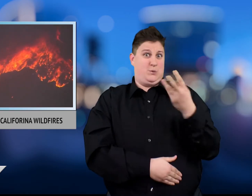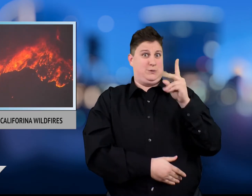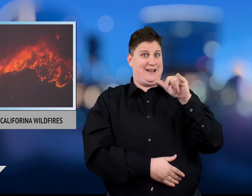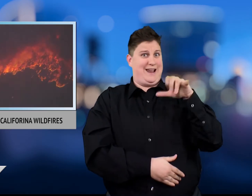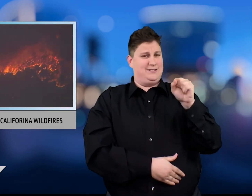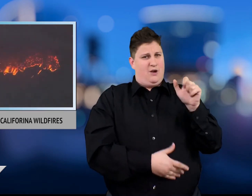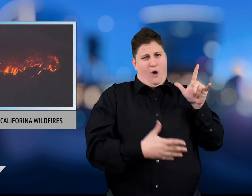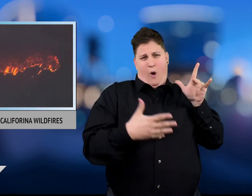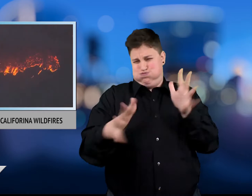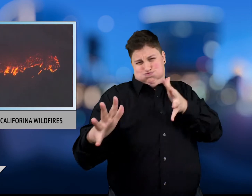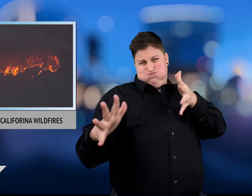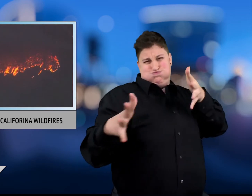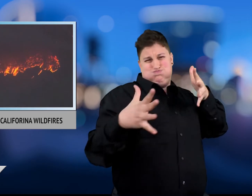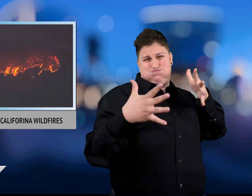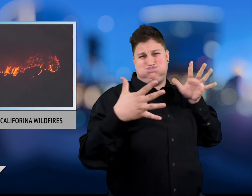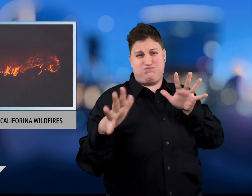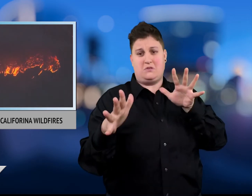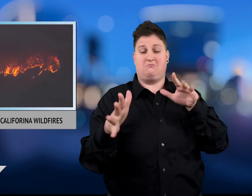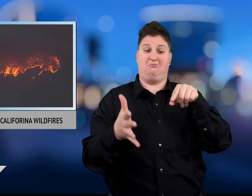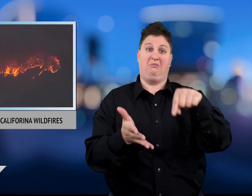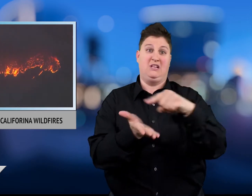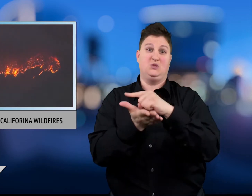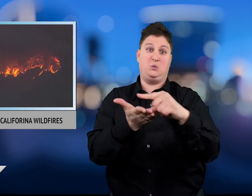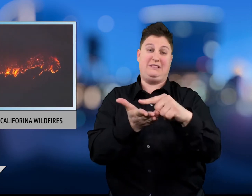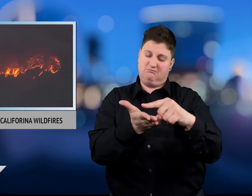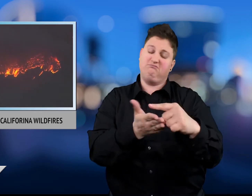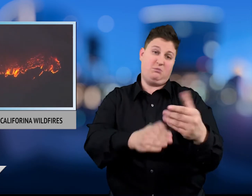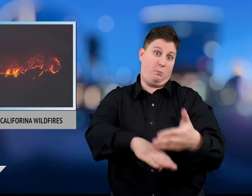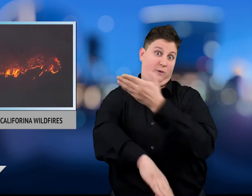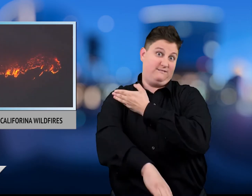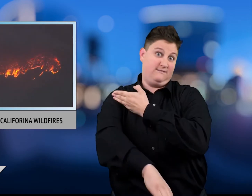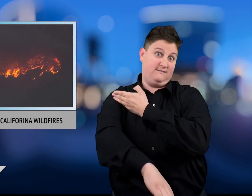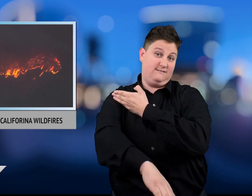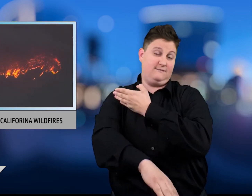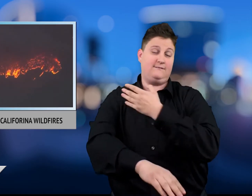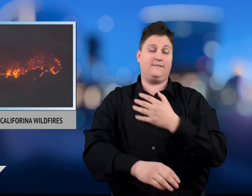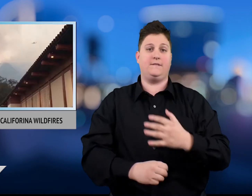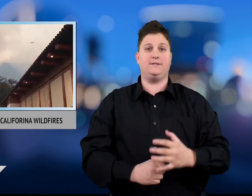it's an improvement over the powerful wind gust that fanned the flames in previous days.